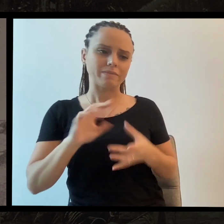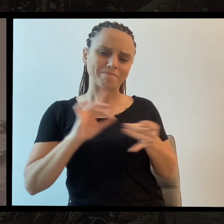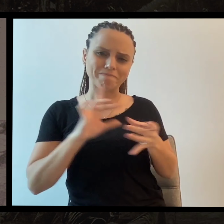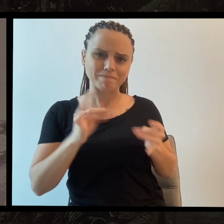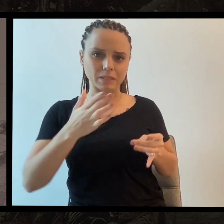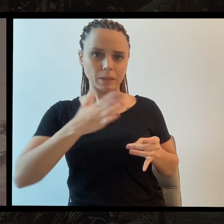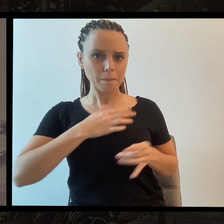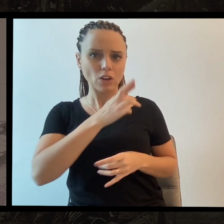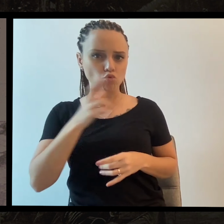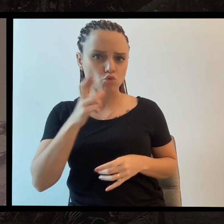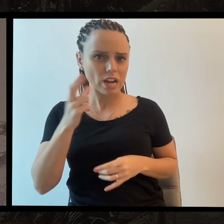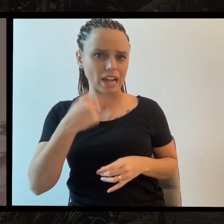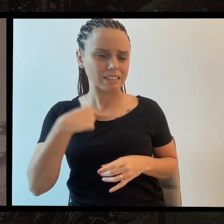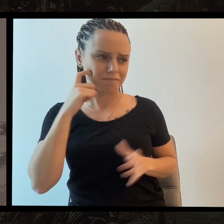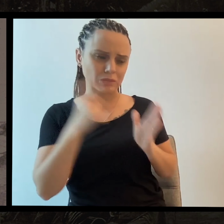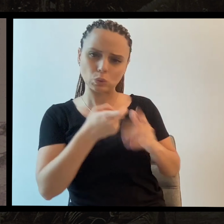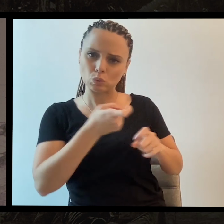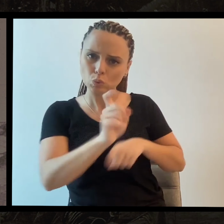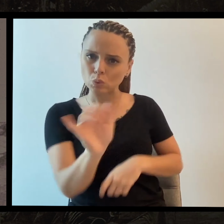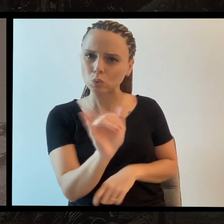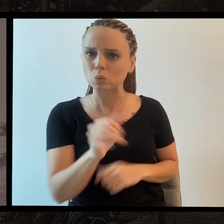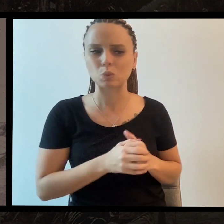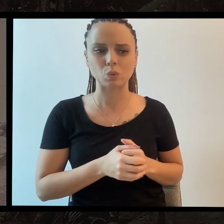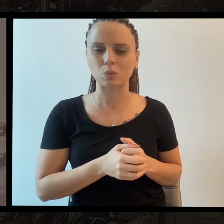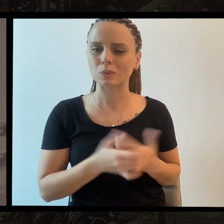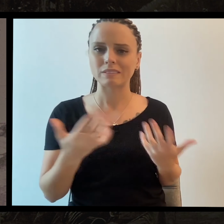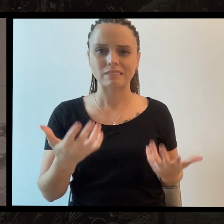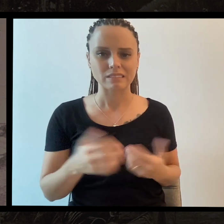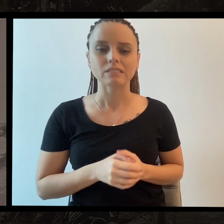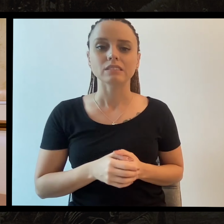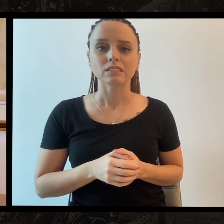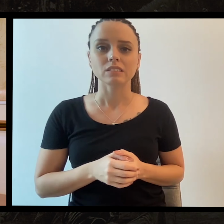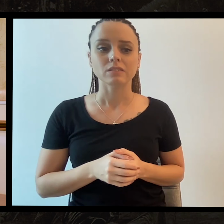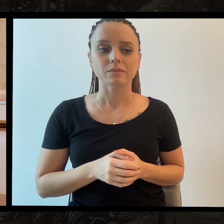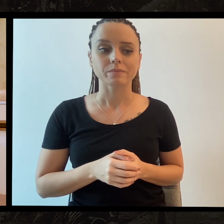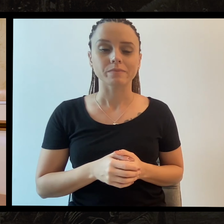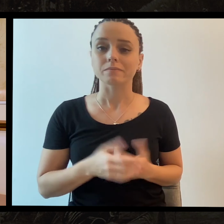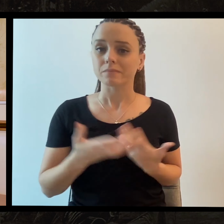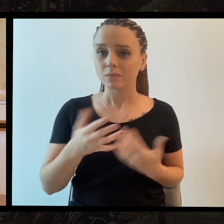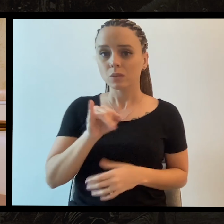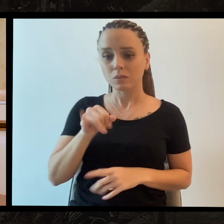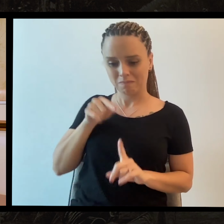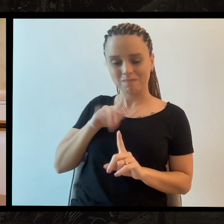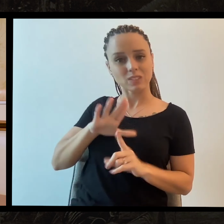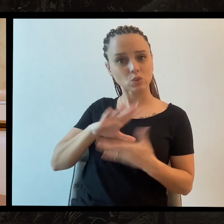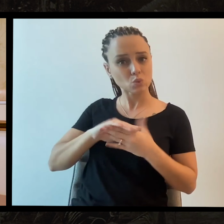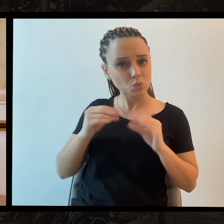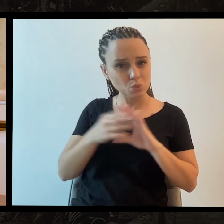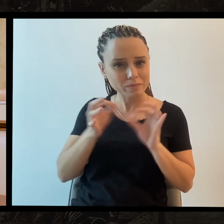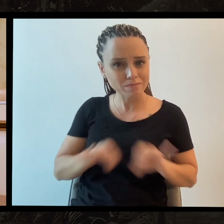"ruin and misery met me on my return to my unpretentious home." And so Juan Seguín's story is important